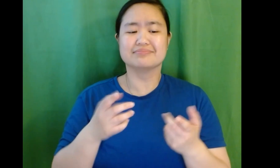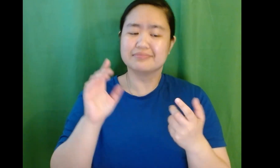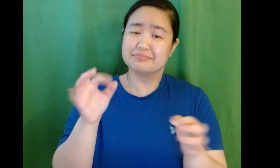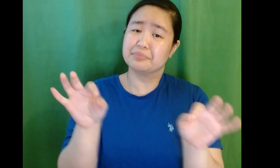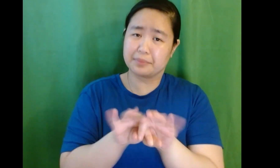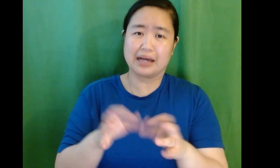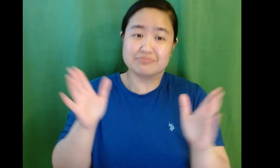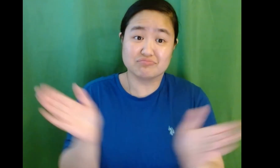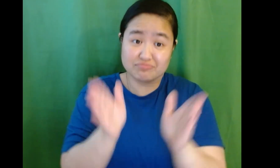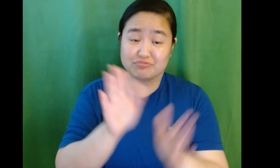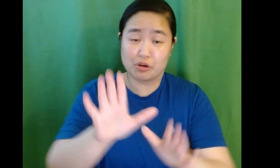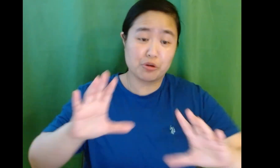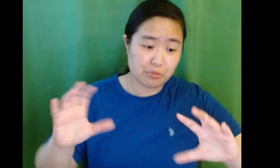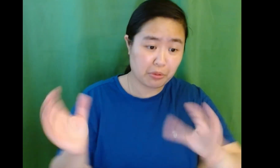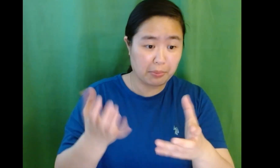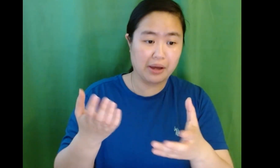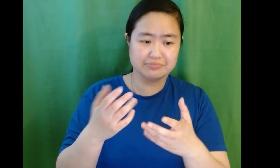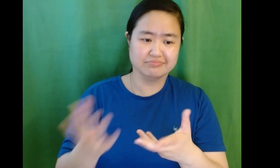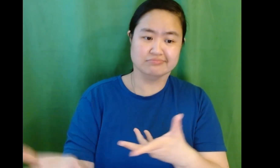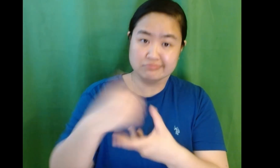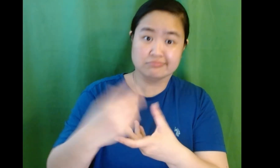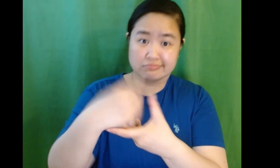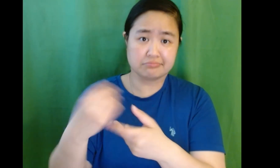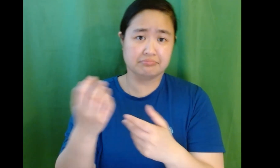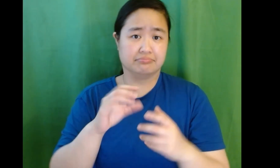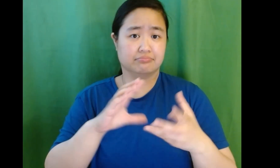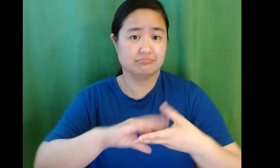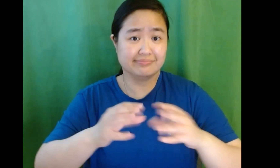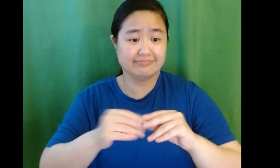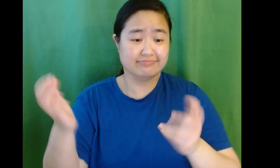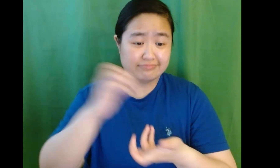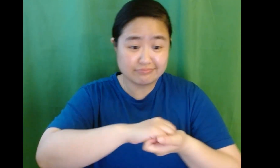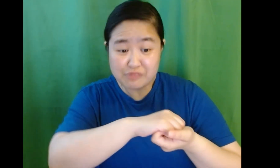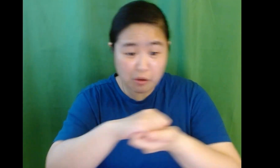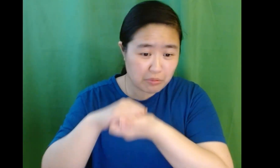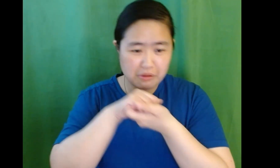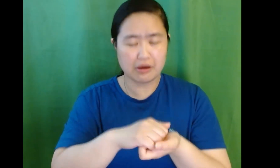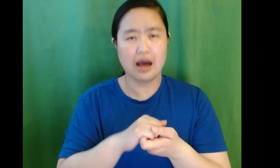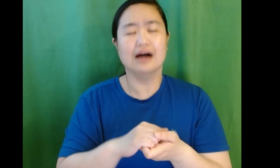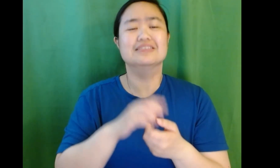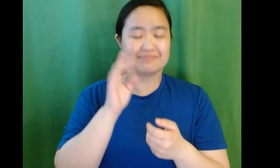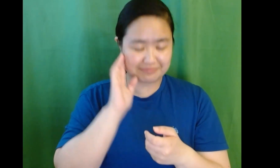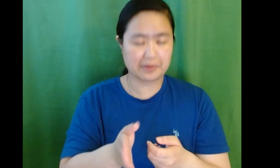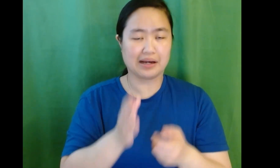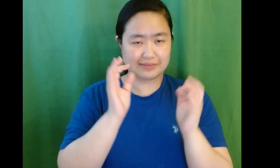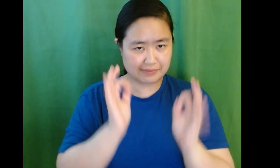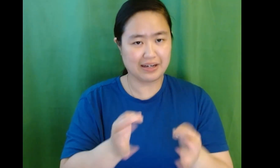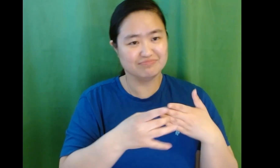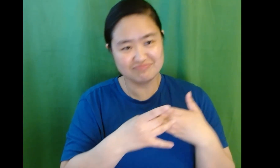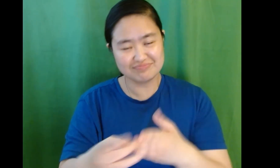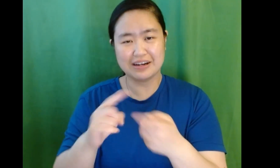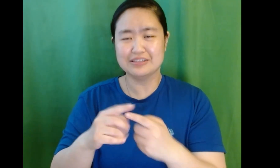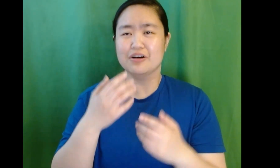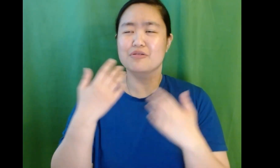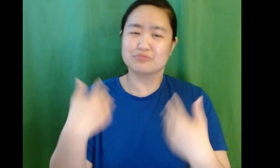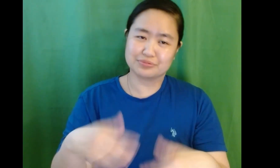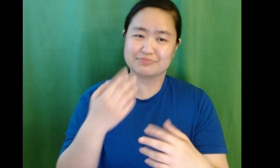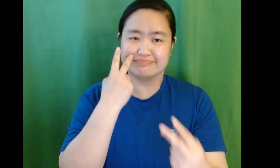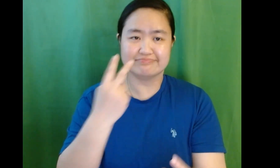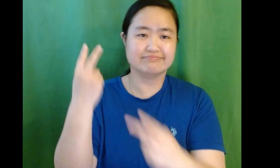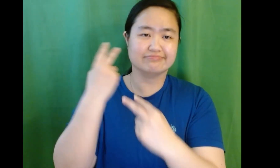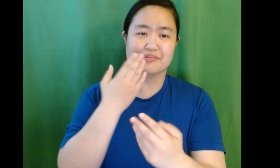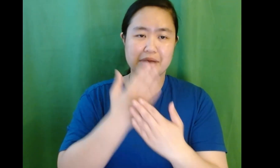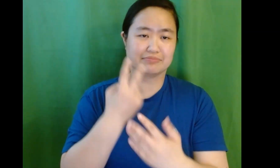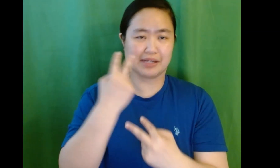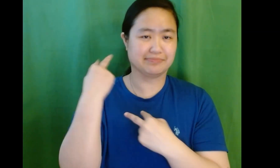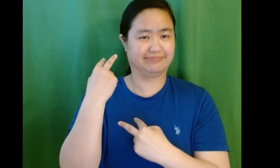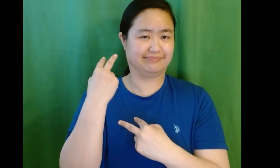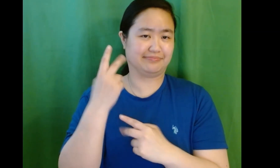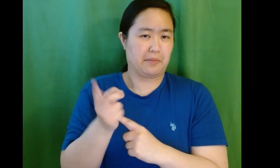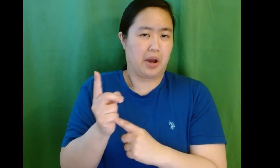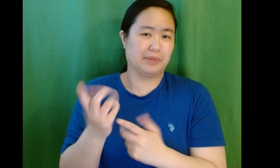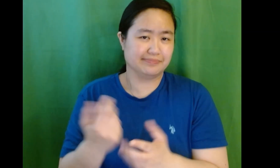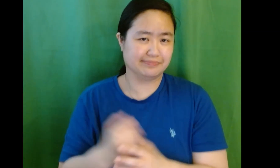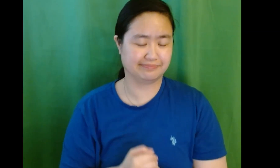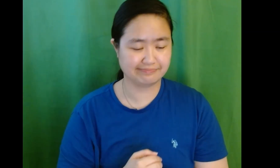Encouraging your table to get involved with story collaboration will lead to memorable moments.